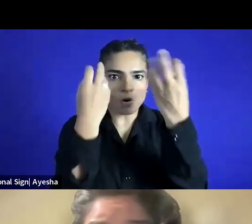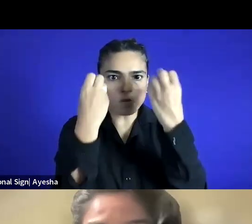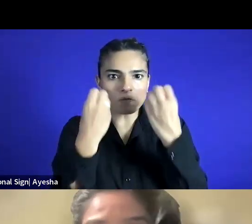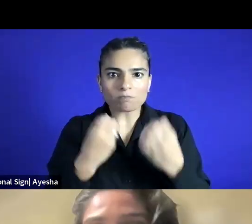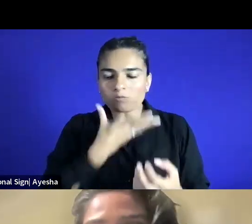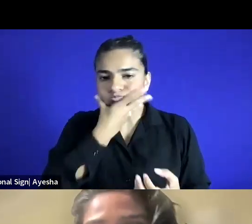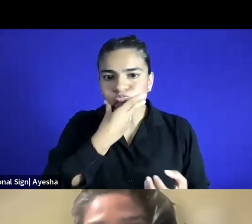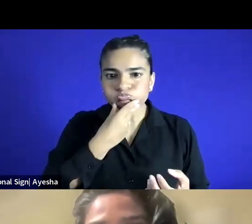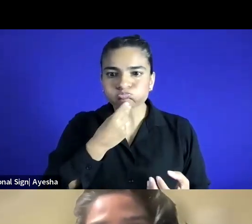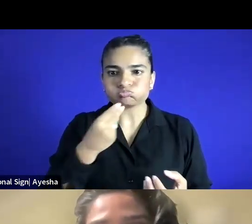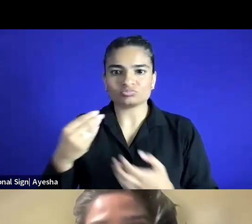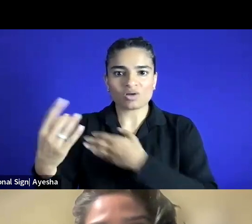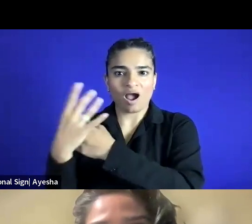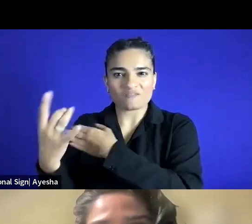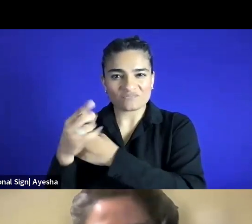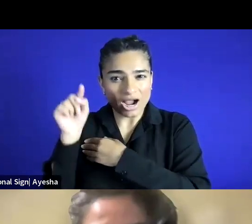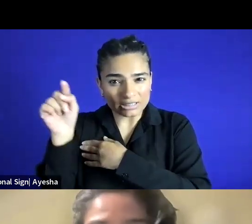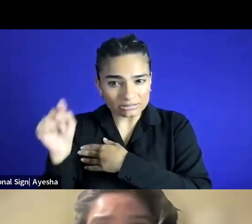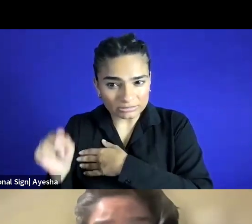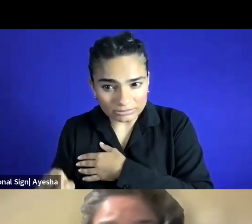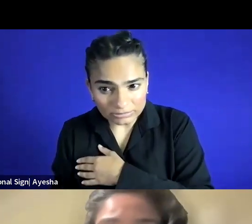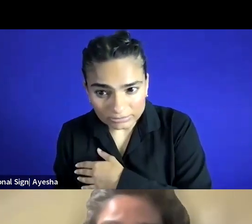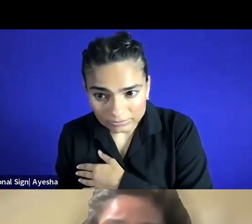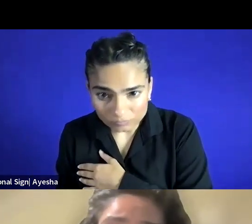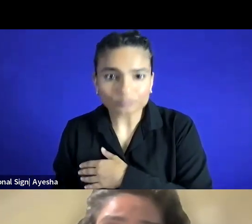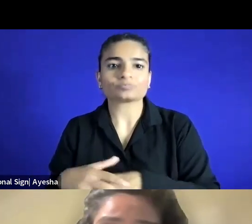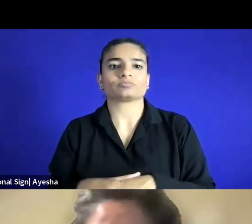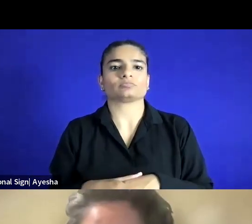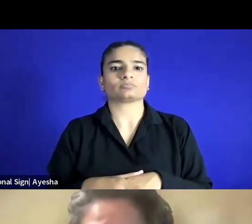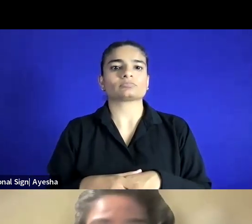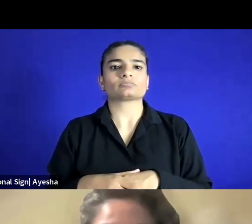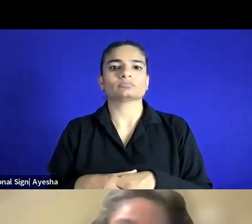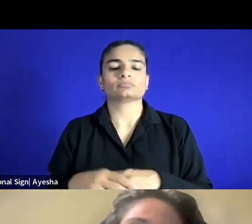security about, not sharing personal information on the messages.